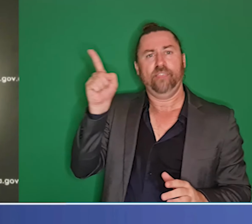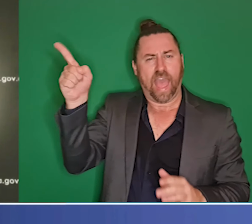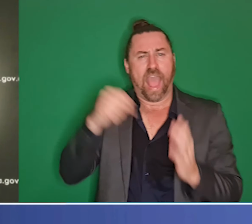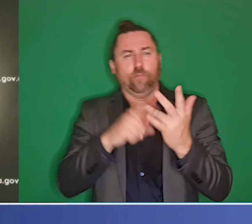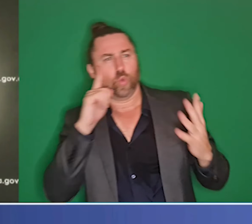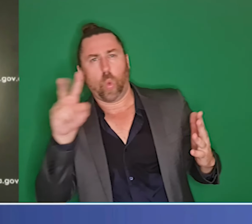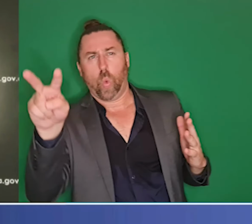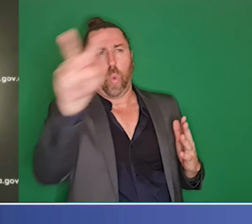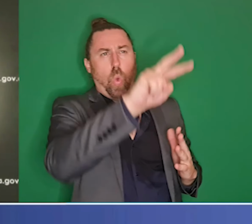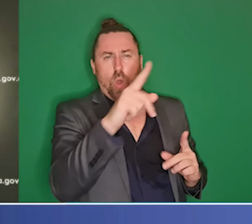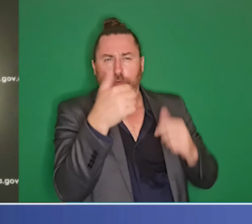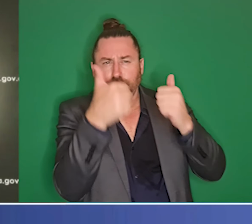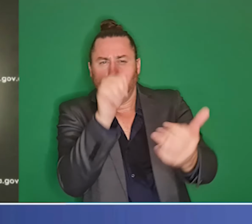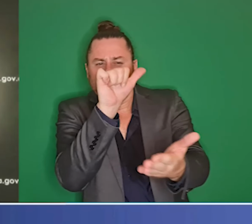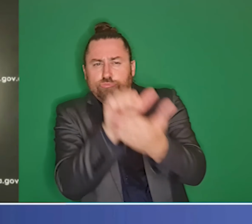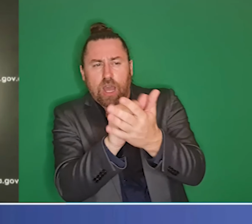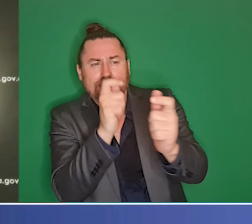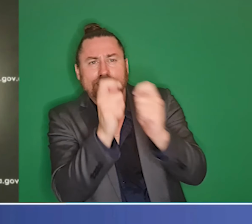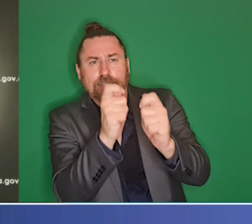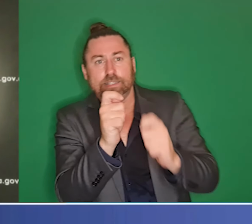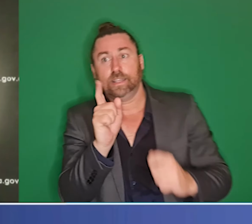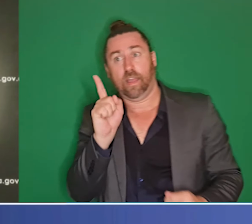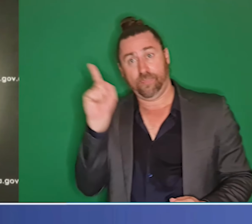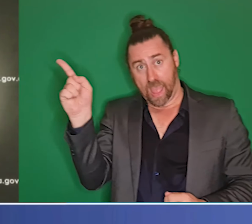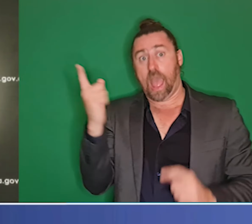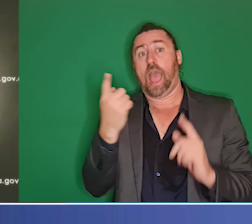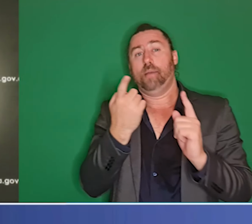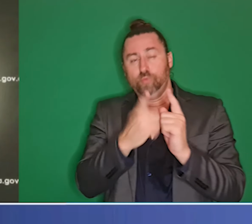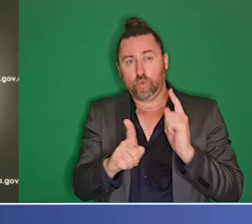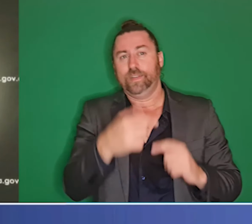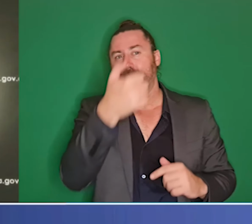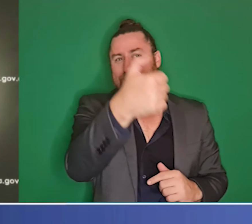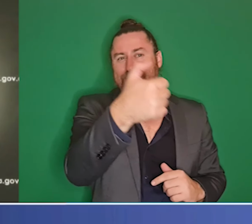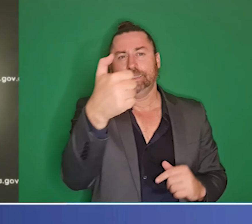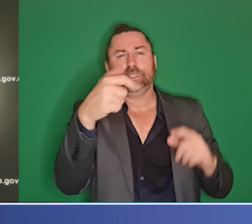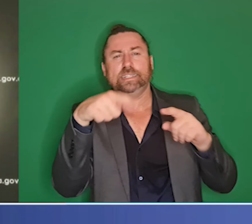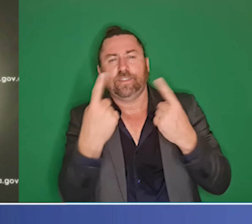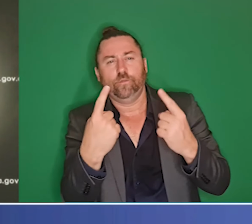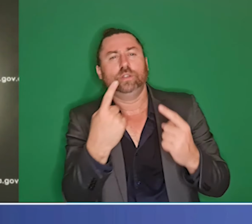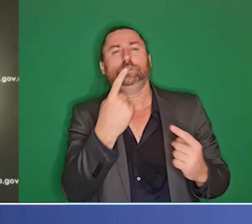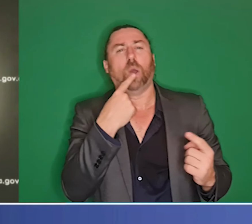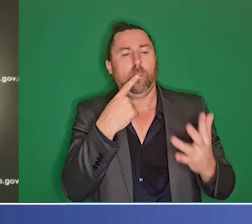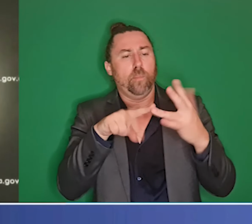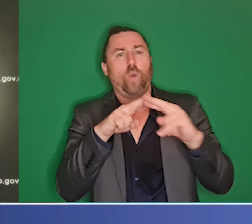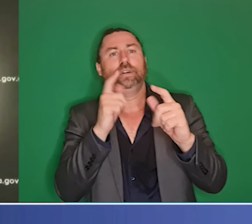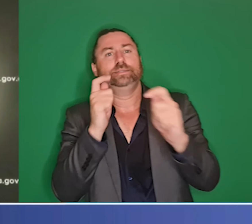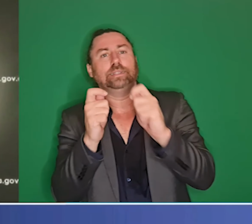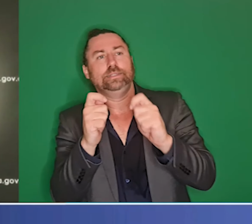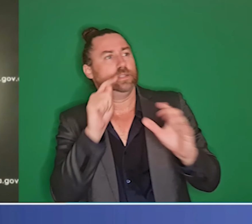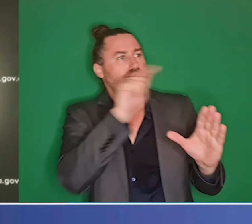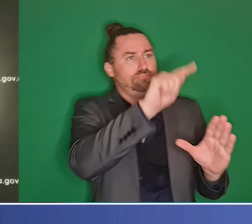and they have approved 66 million...sorry, 66 tests around the country,